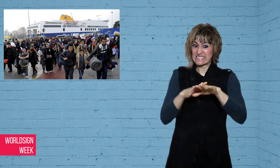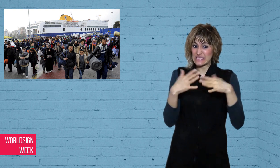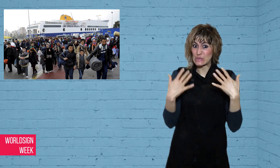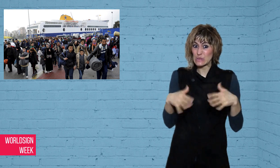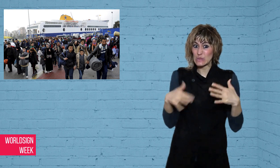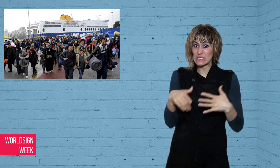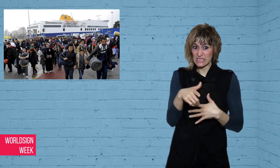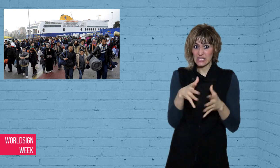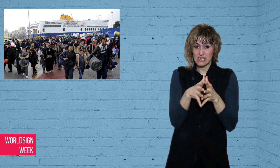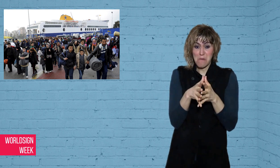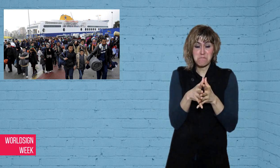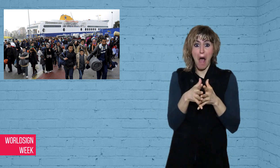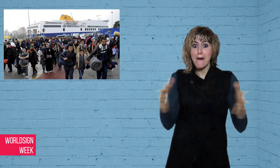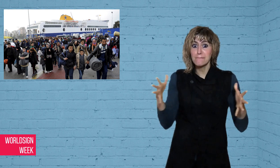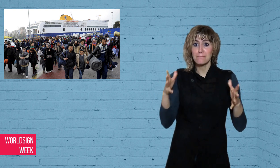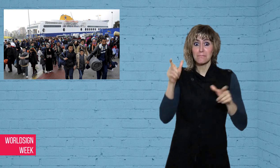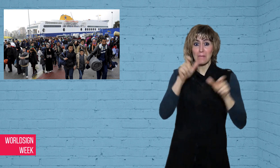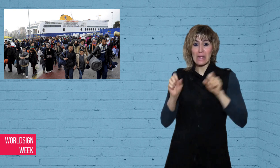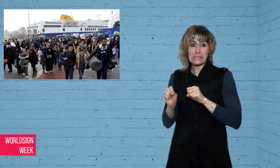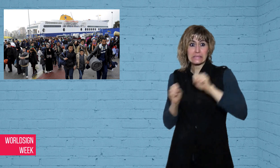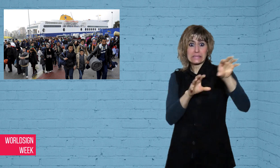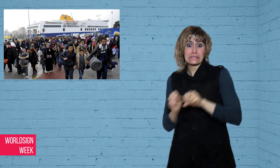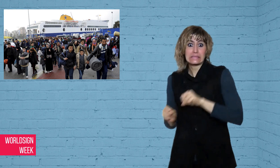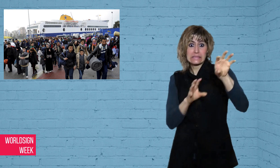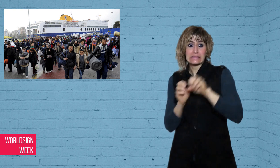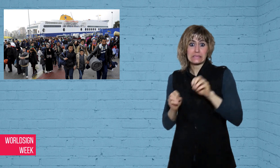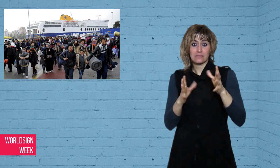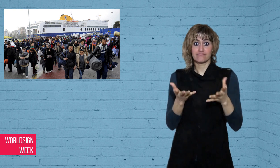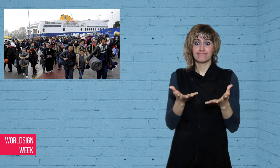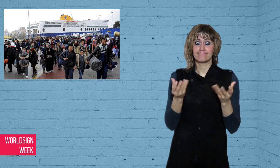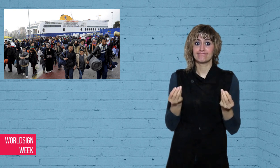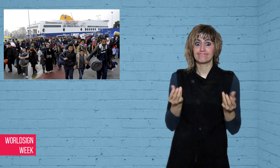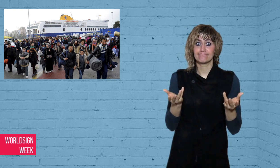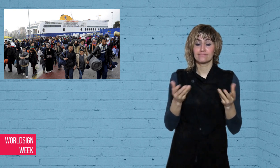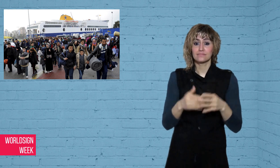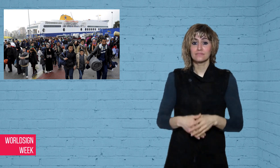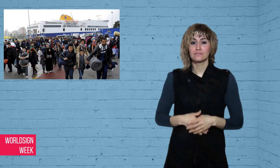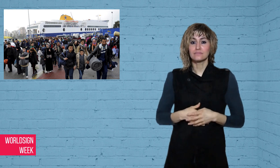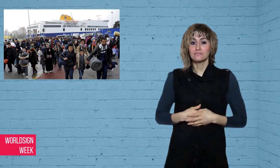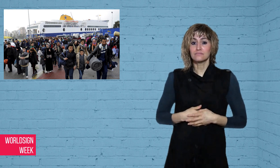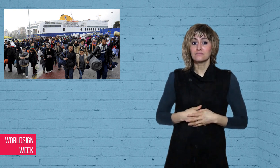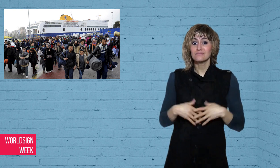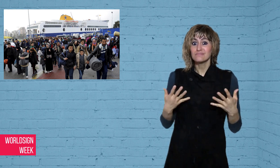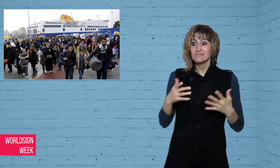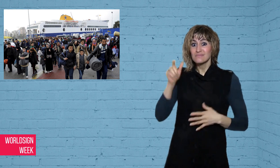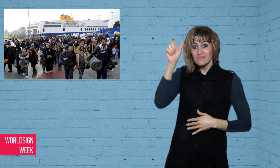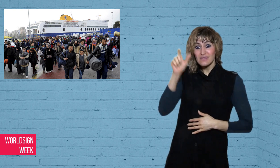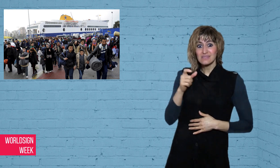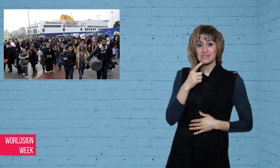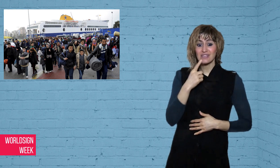He says there are two choices: